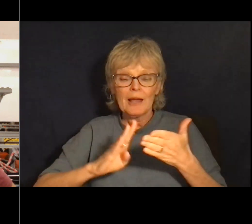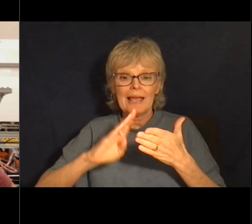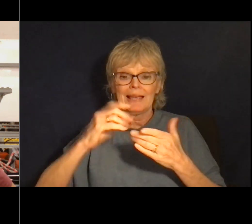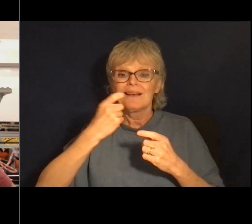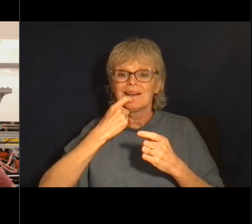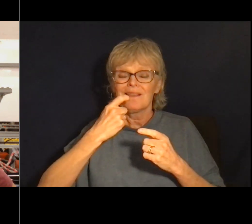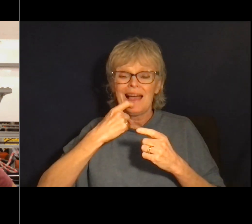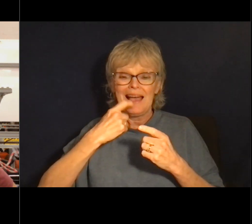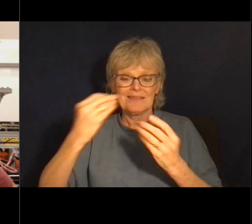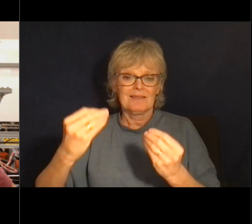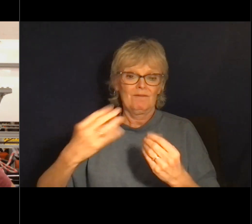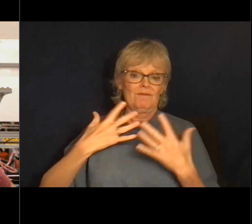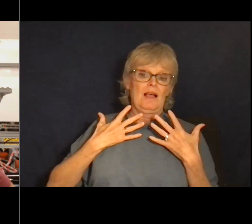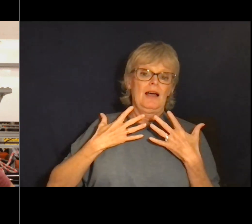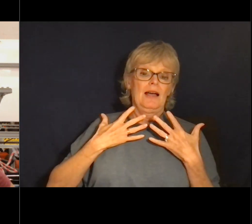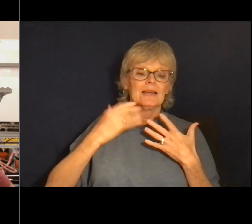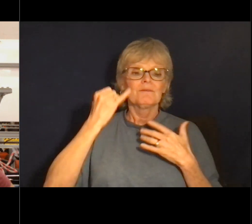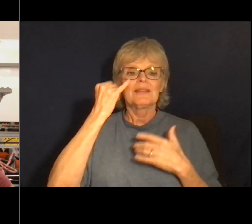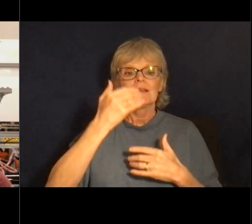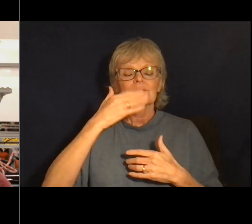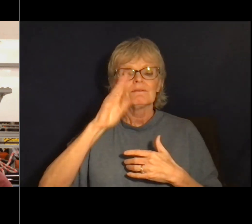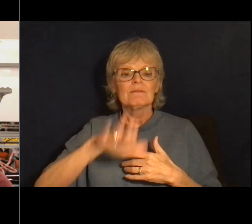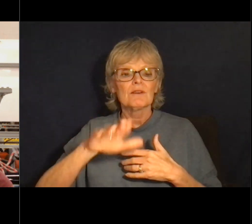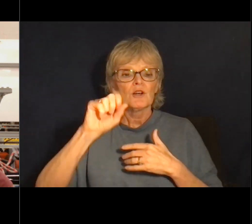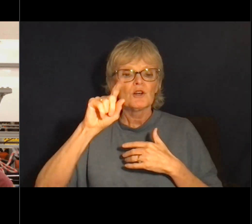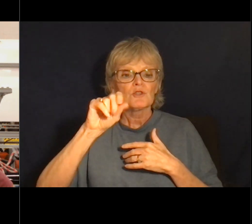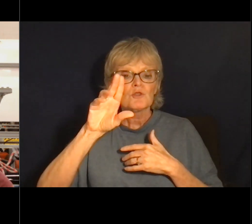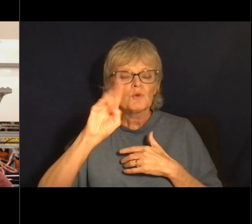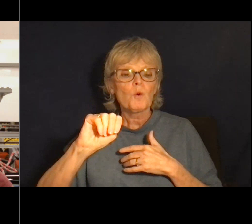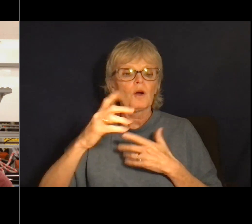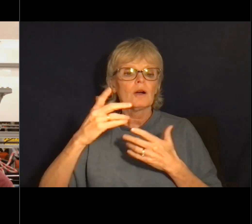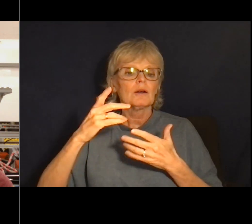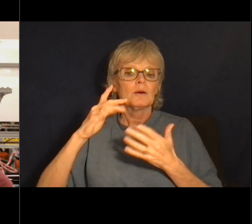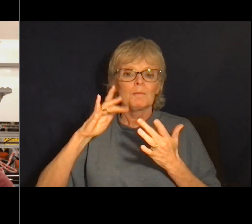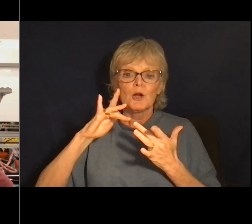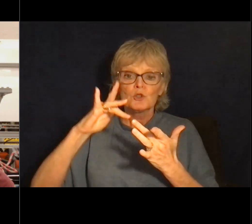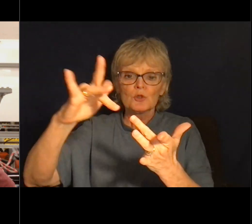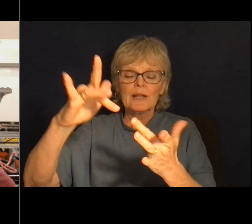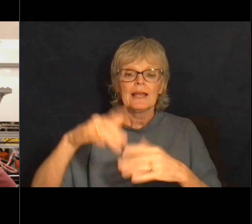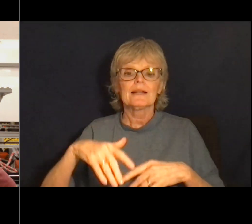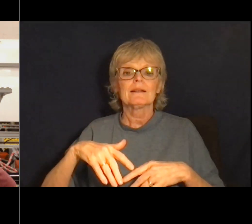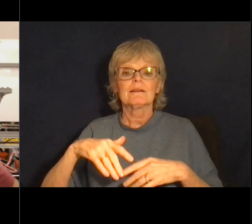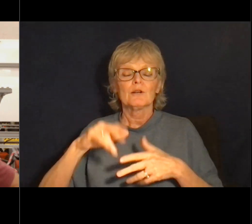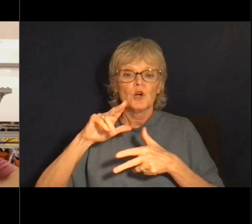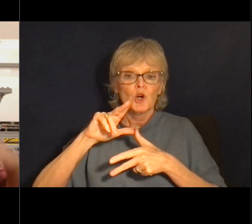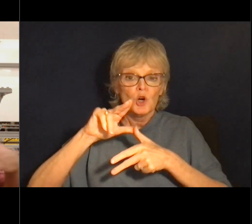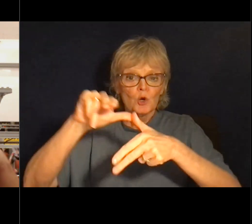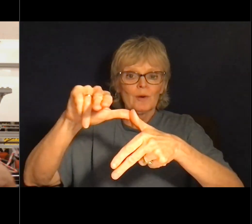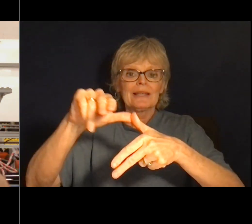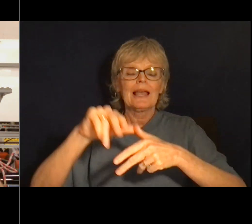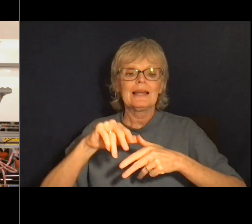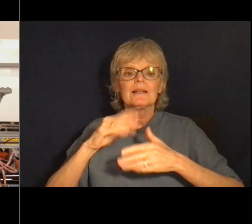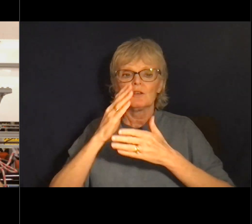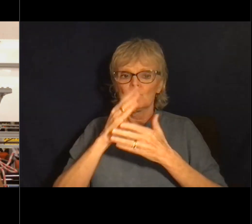So when there is a severe storm or, you know, a tornadic storm or a hurricane or something like that, there are safety steps that, you know,